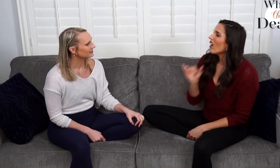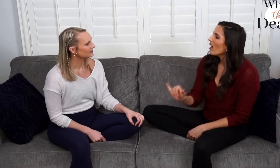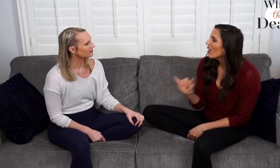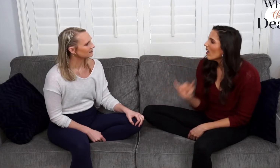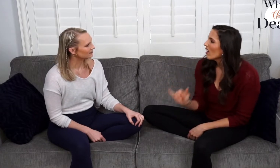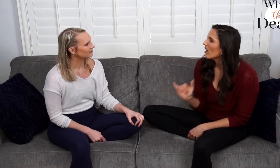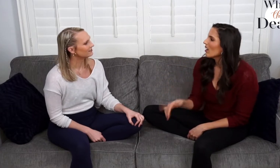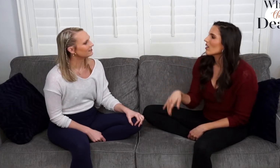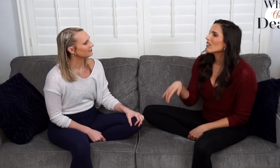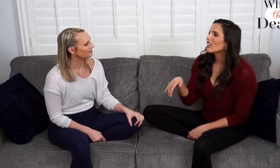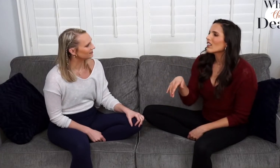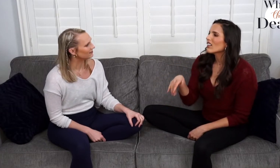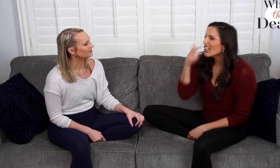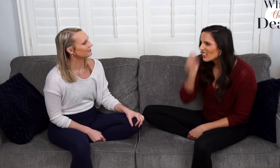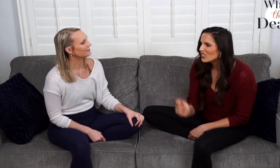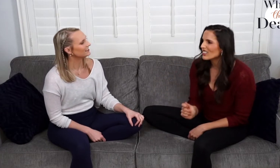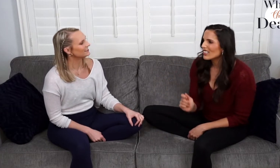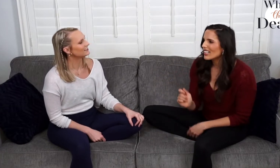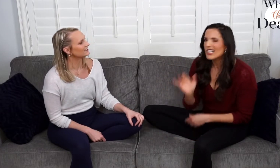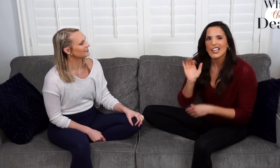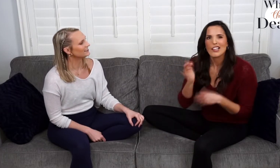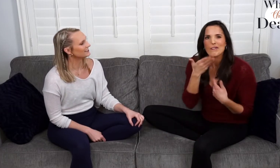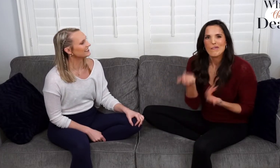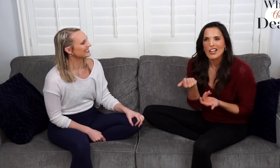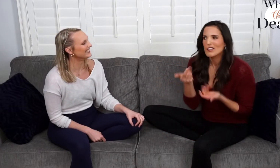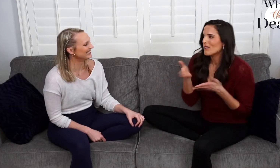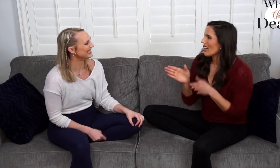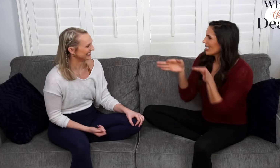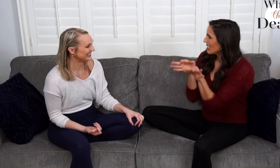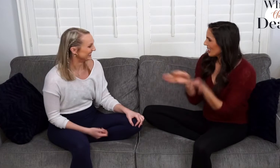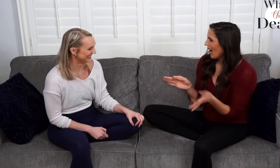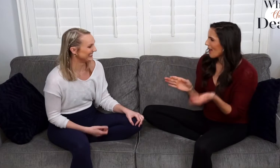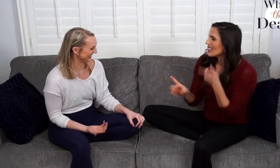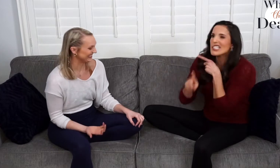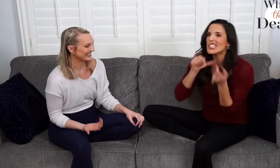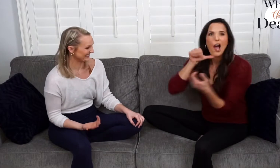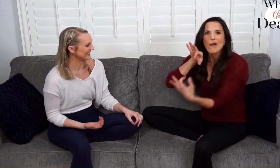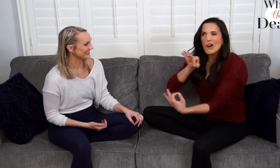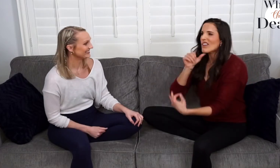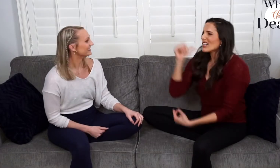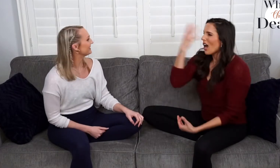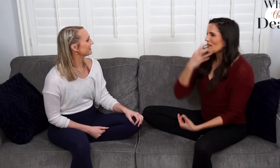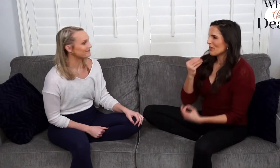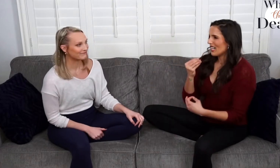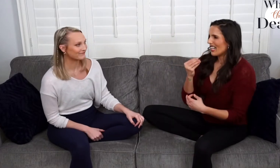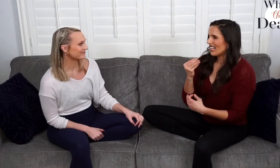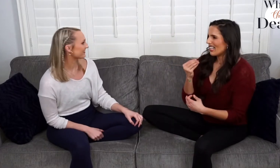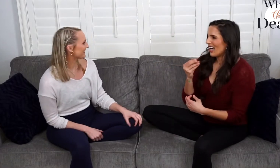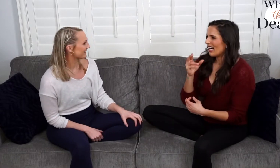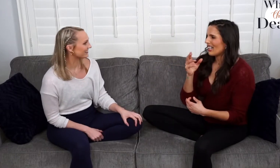Or “Ohhhh...” or “Yeah, interesting.” That's the best way to describe it. It's not perfect and it's not